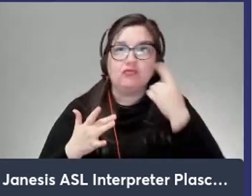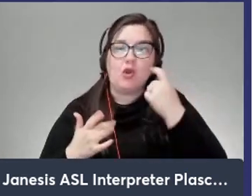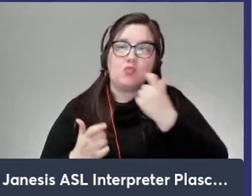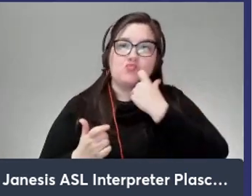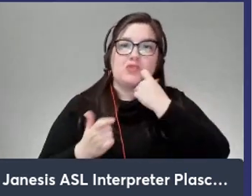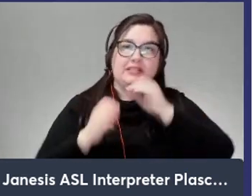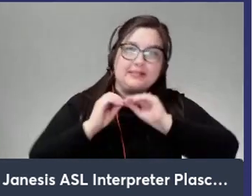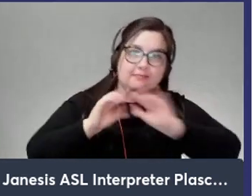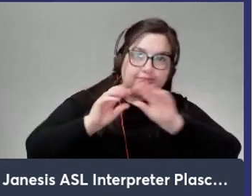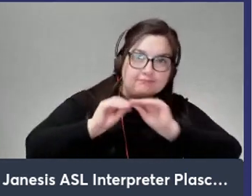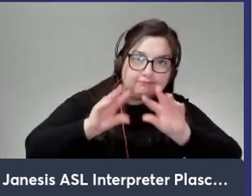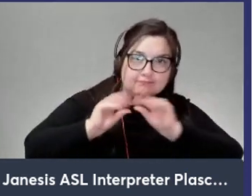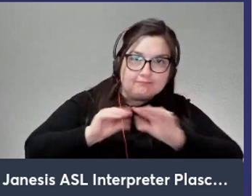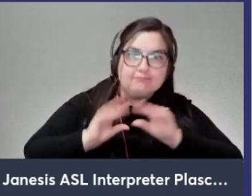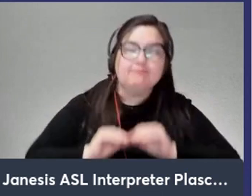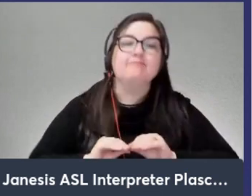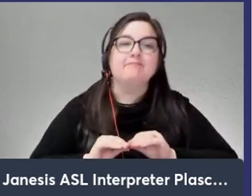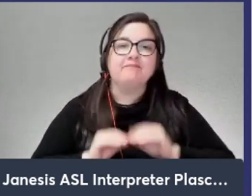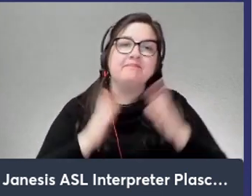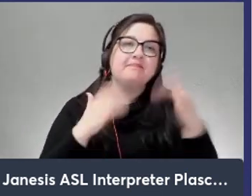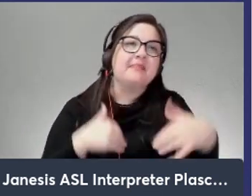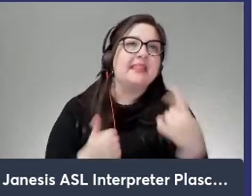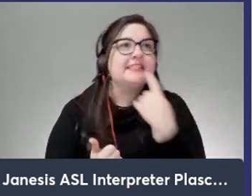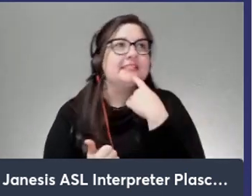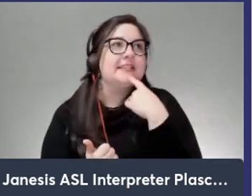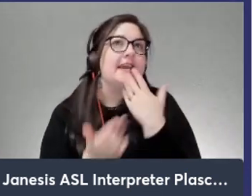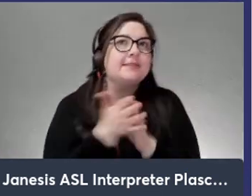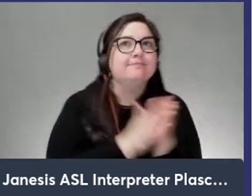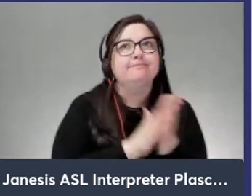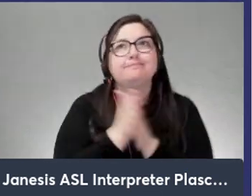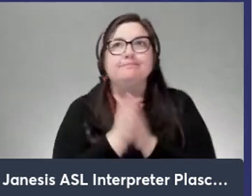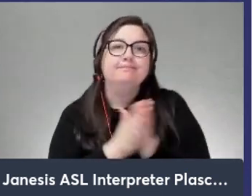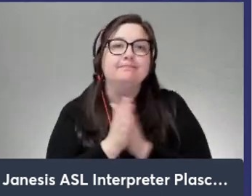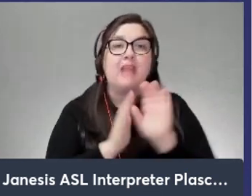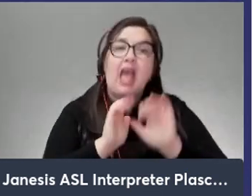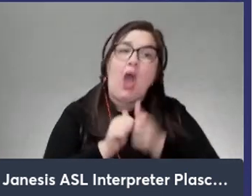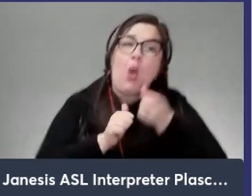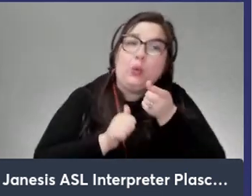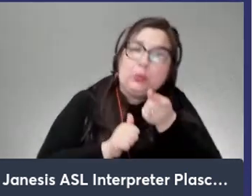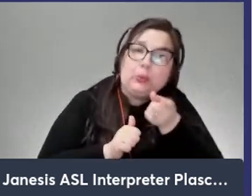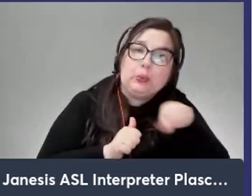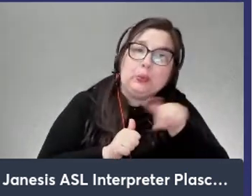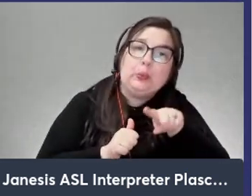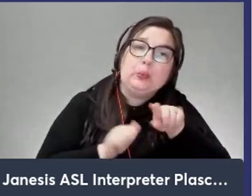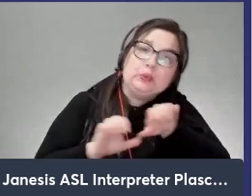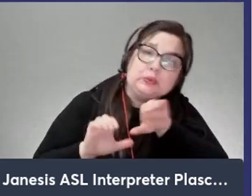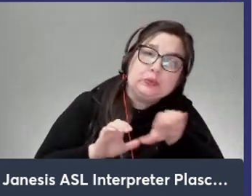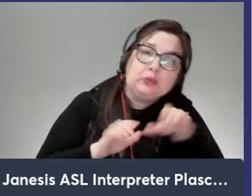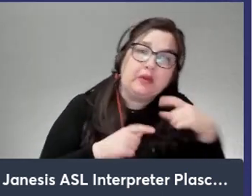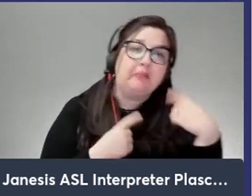And let's say I wanna try how are you doing, and translate it into Hindi.